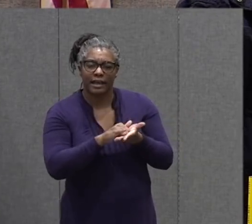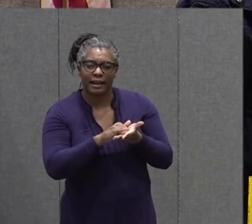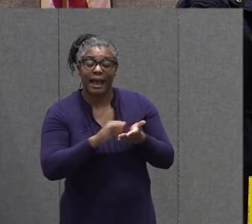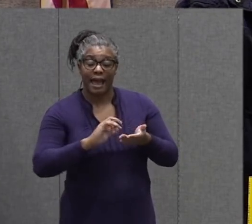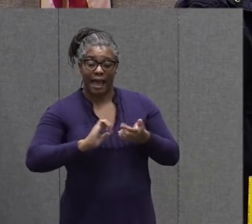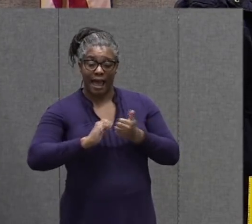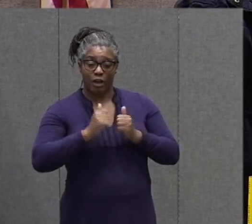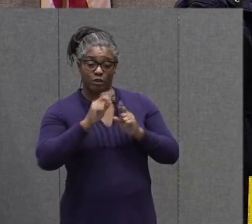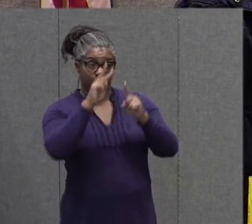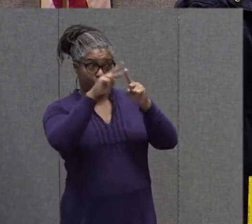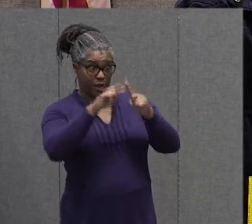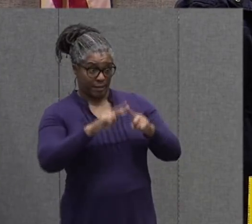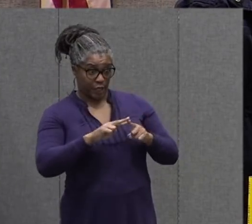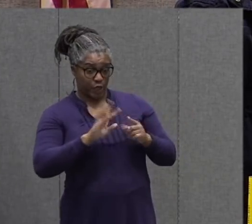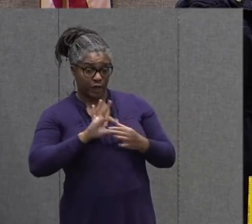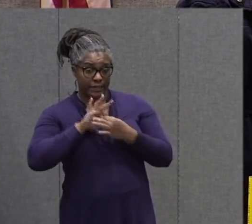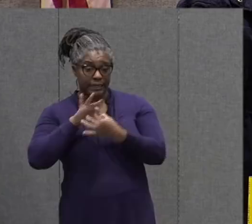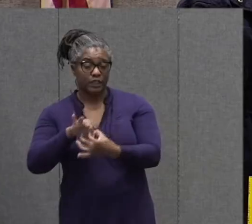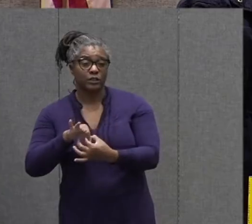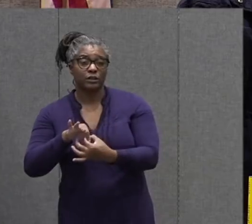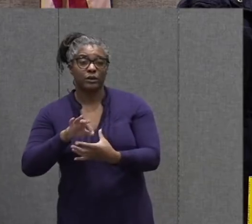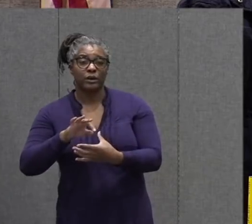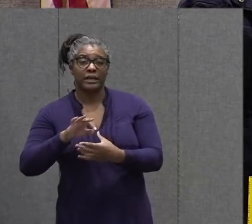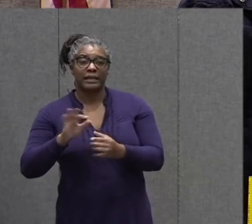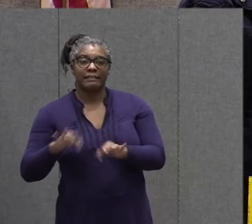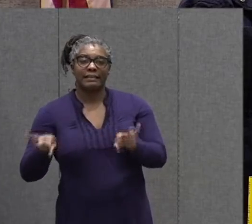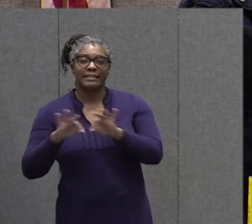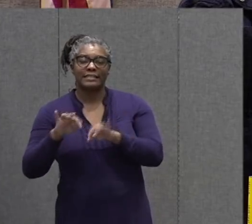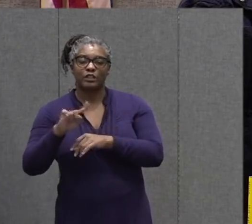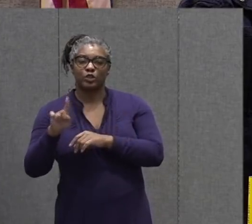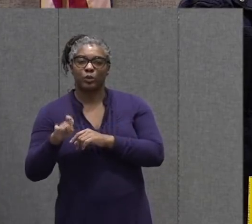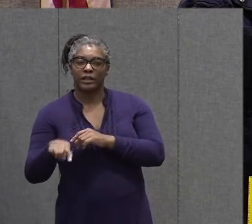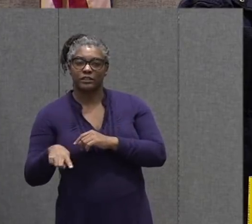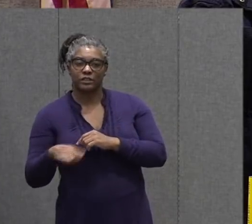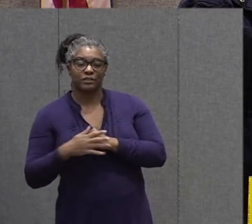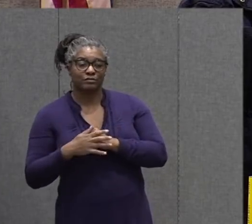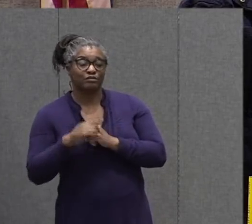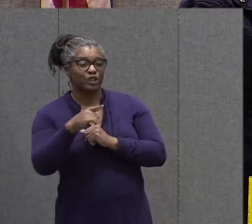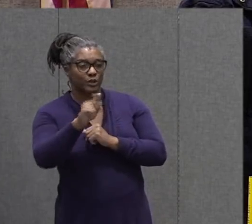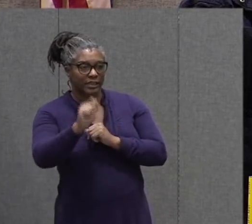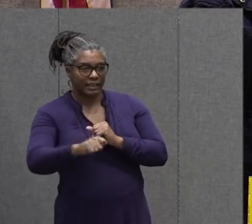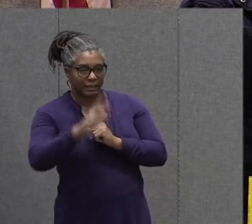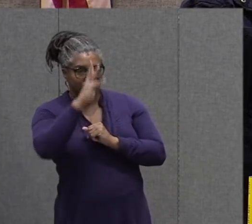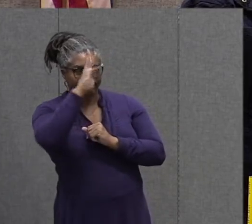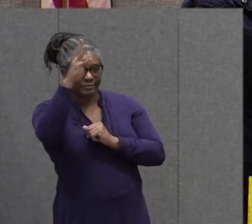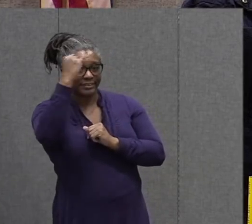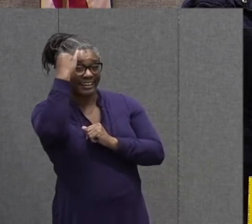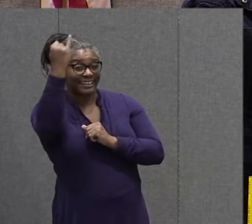So, hopefully you can come up with your own ideas as well, sound good? [Miss Garcia] Yeah.